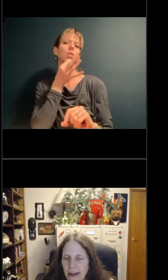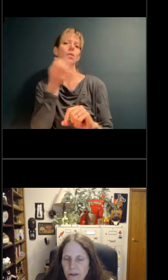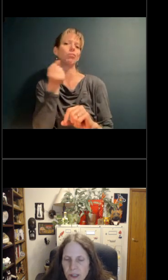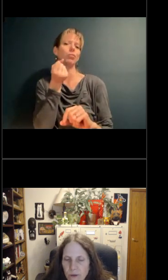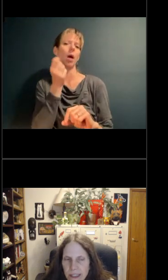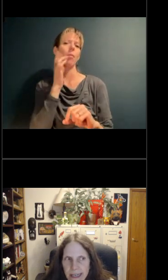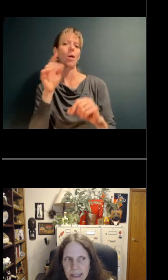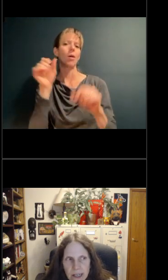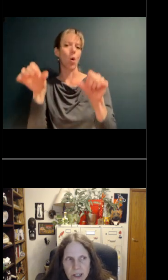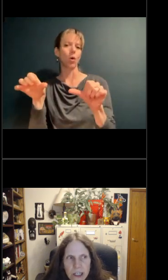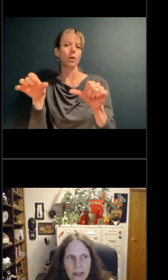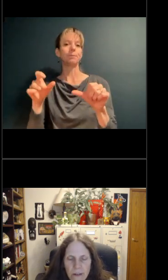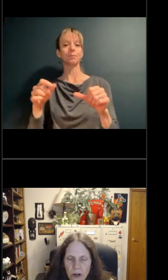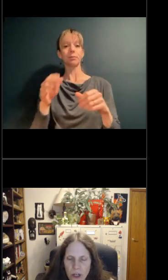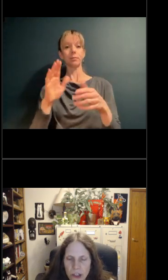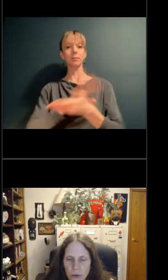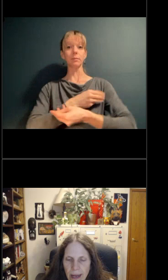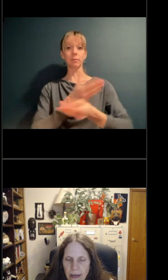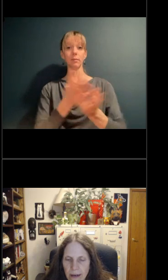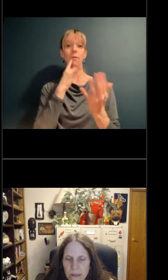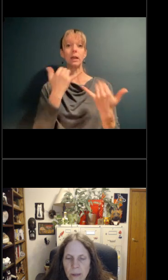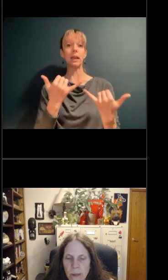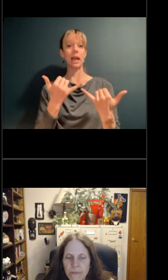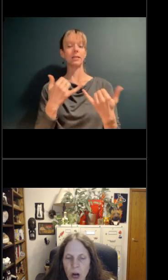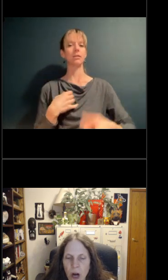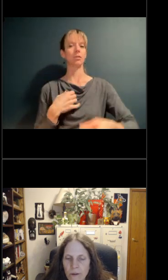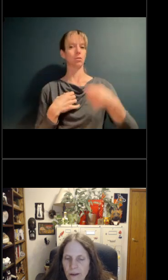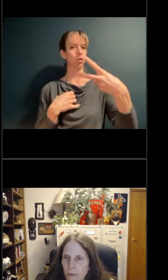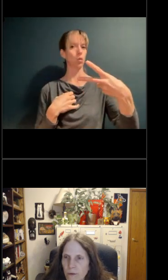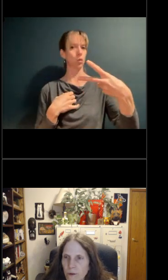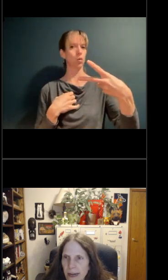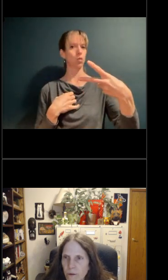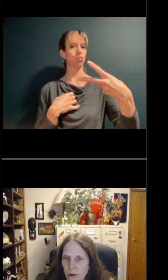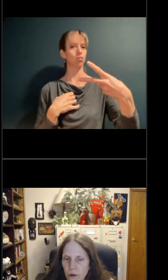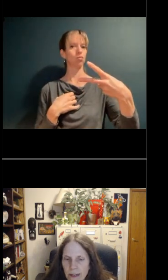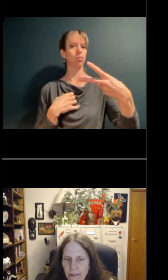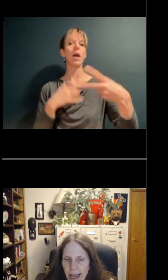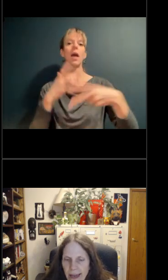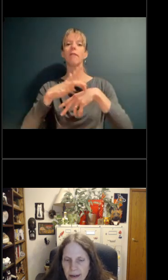The handouts for today's session, and there are two handouts, are available for download in the